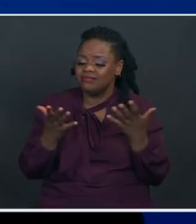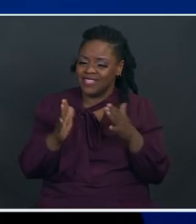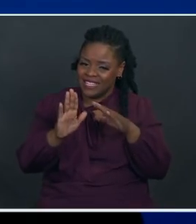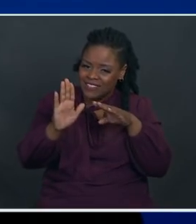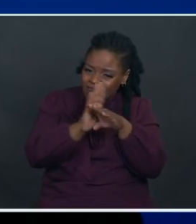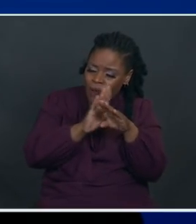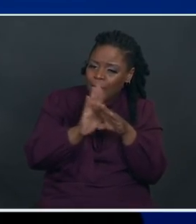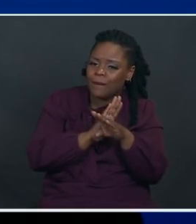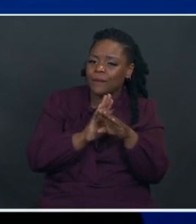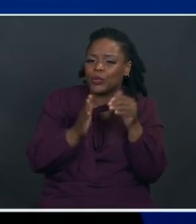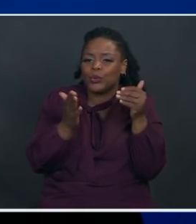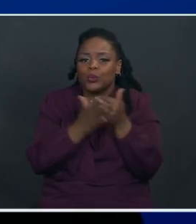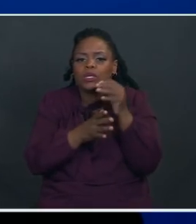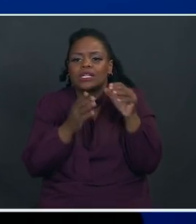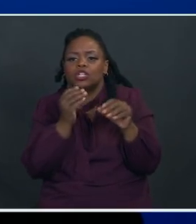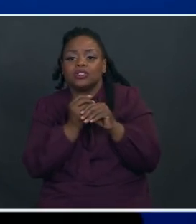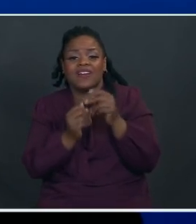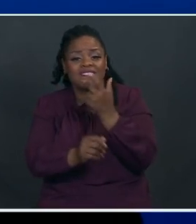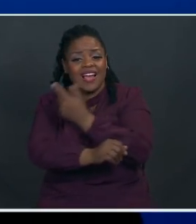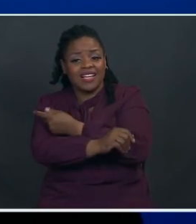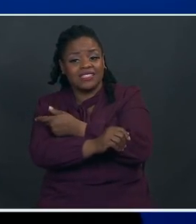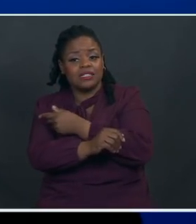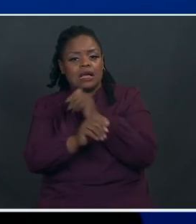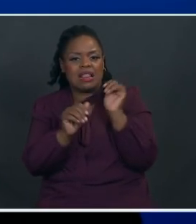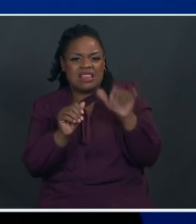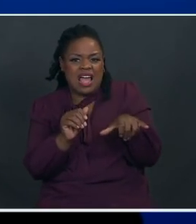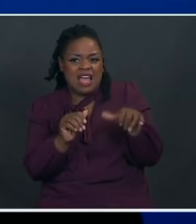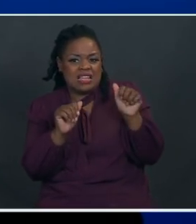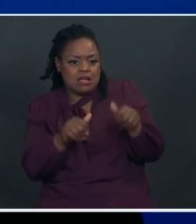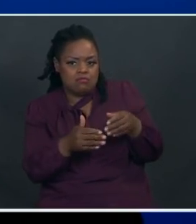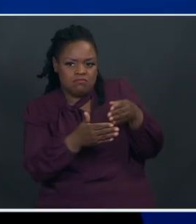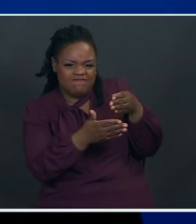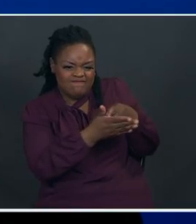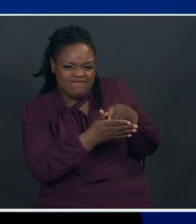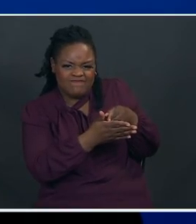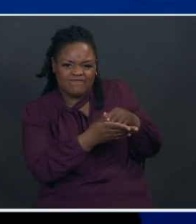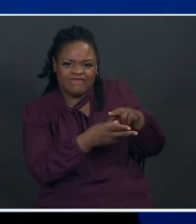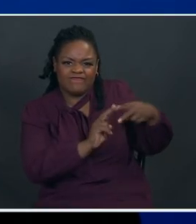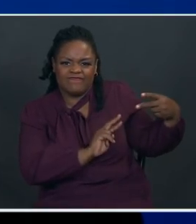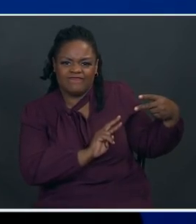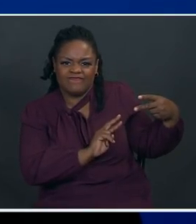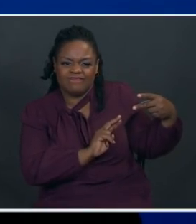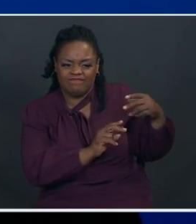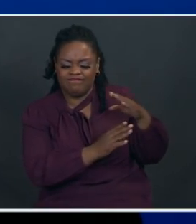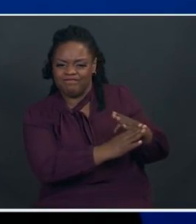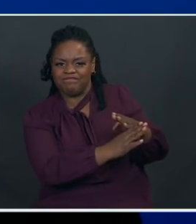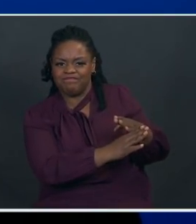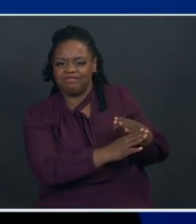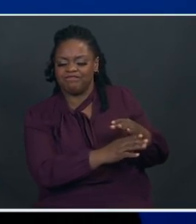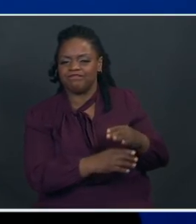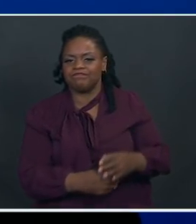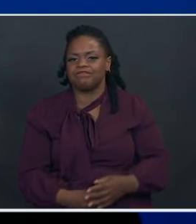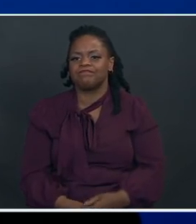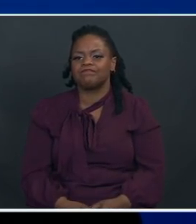that might be able to avert this particular problem. So, looking forward, what we plan to do in collaboration